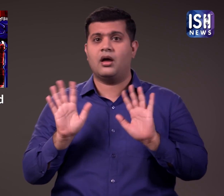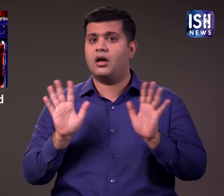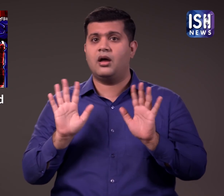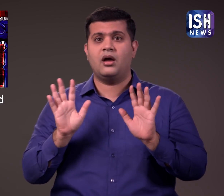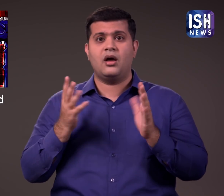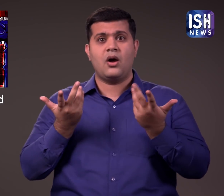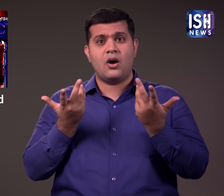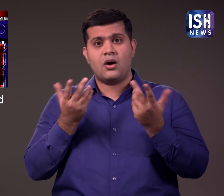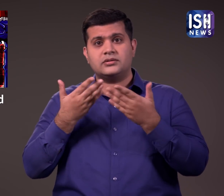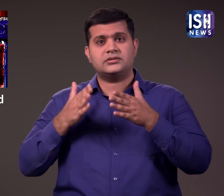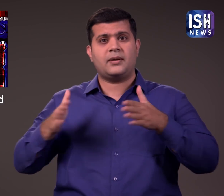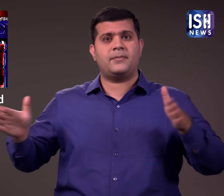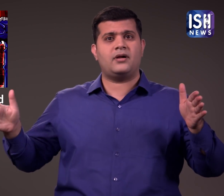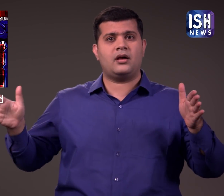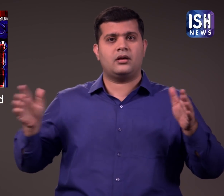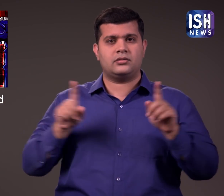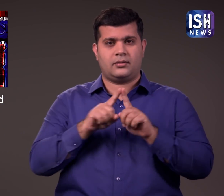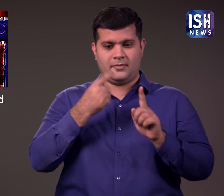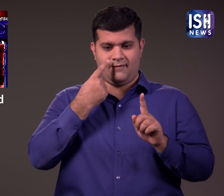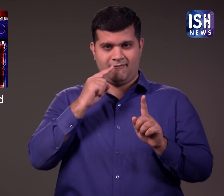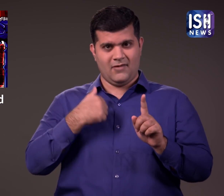The police have found they were all separate incidents.